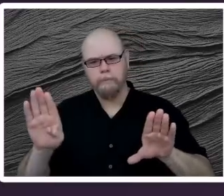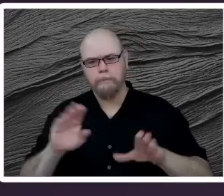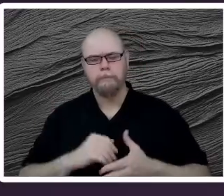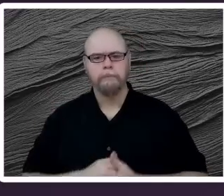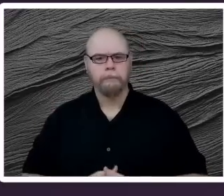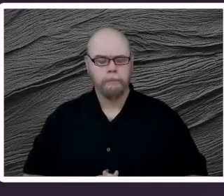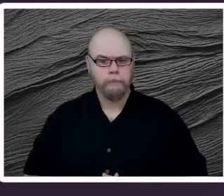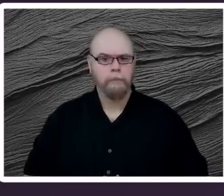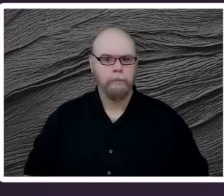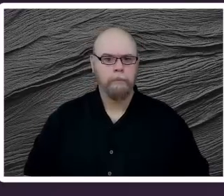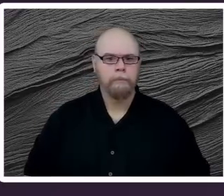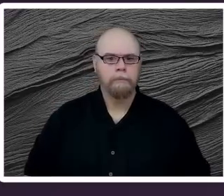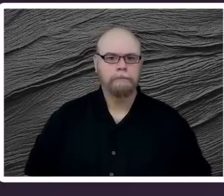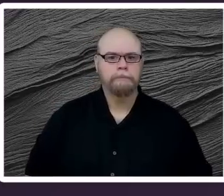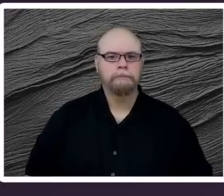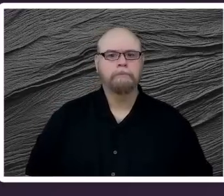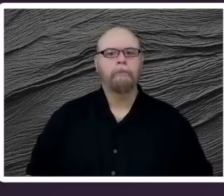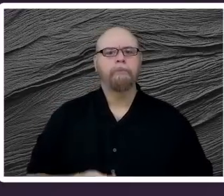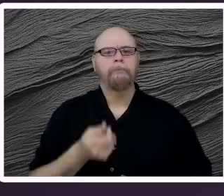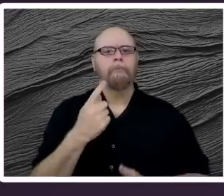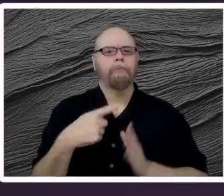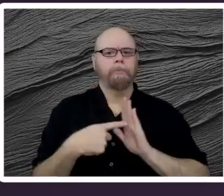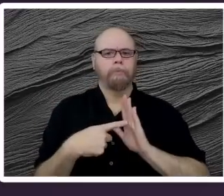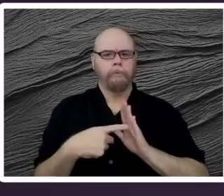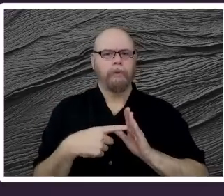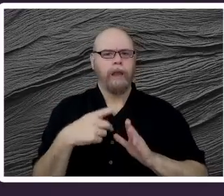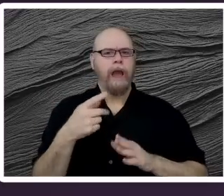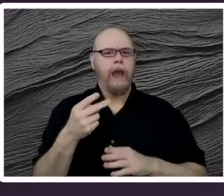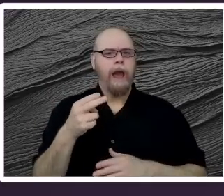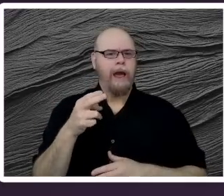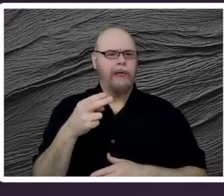One of our exhibits called Destination Moon: The Apollo 11 Mission, which is about the history